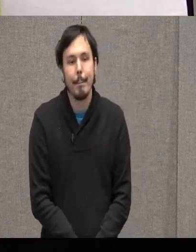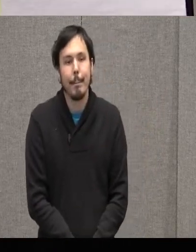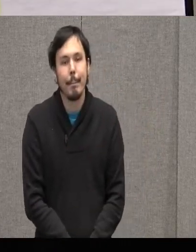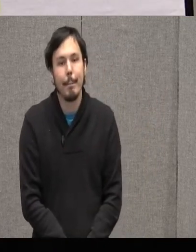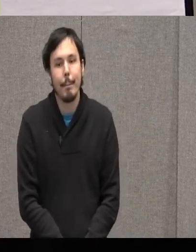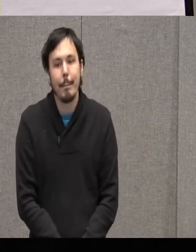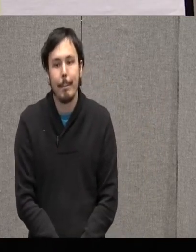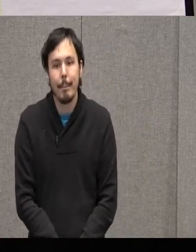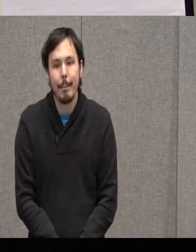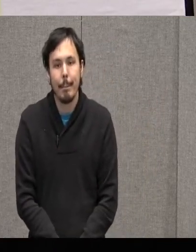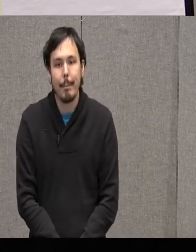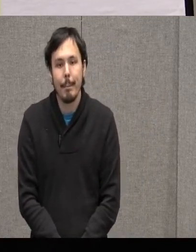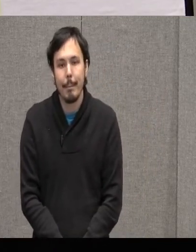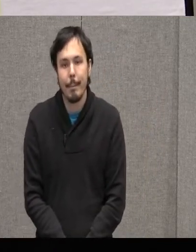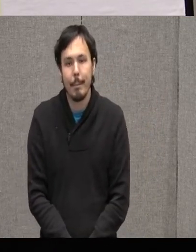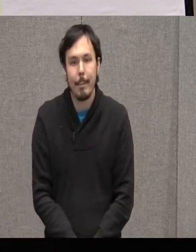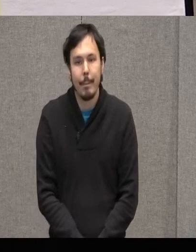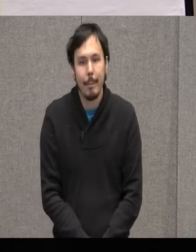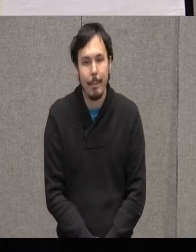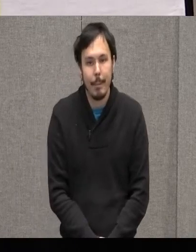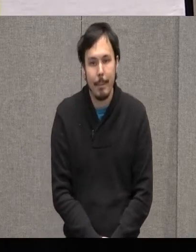And let me get this out of her way.